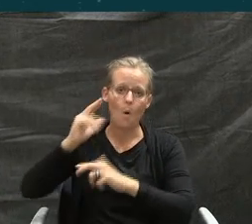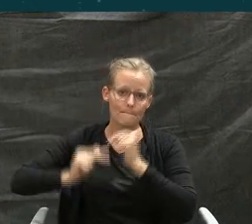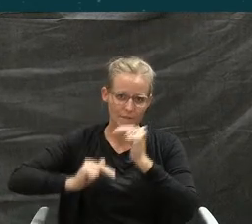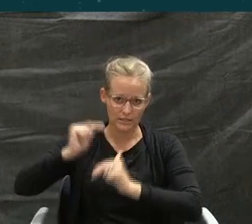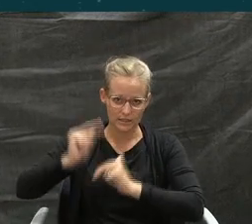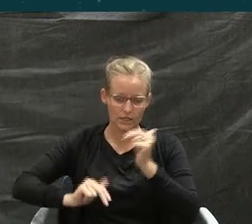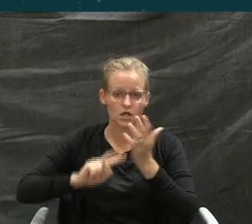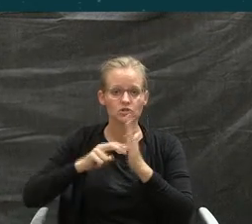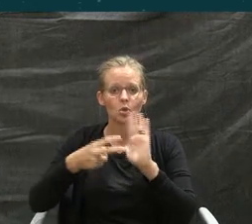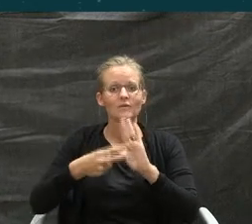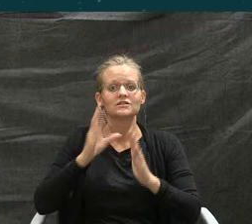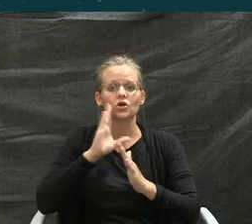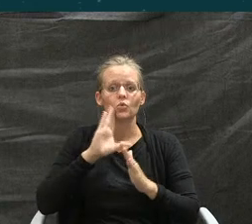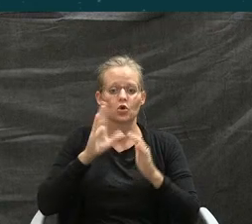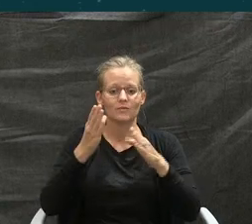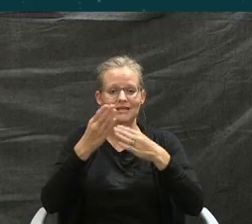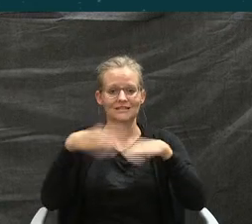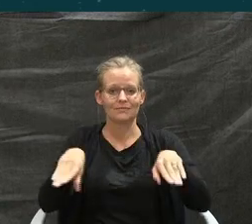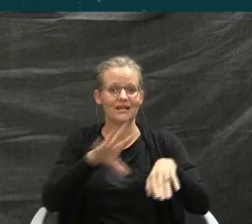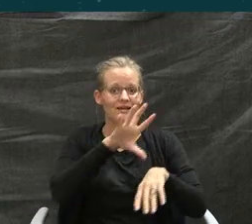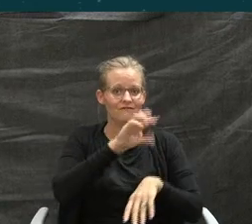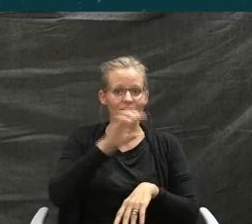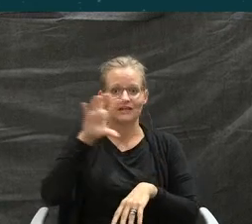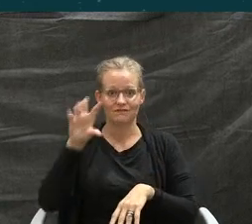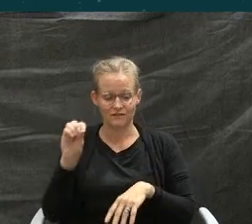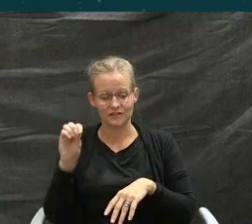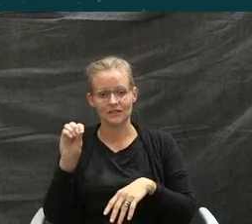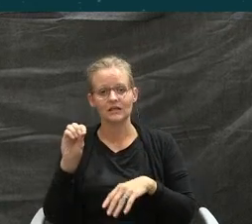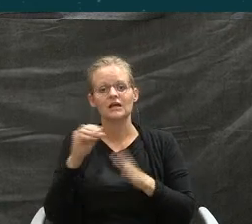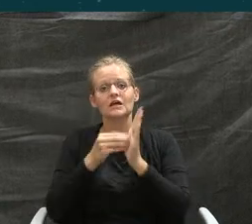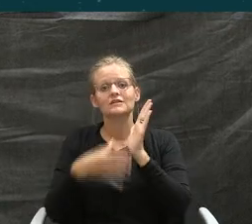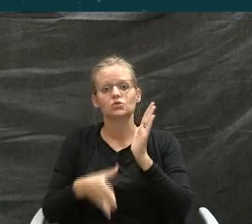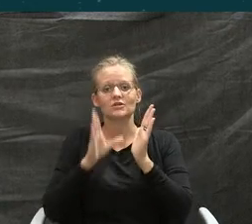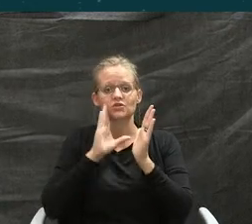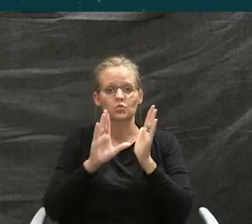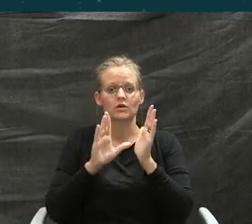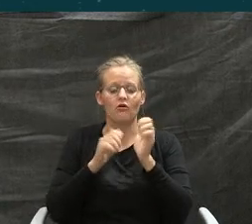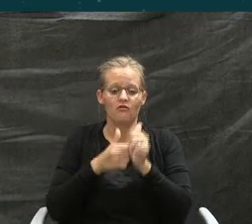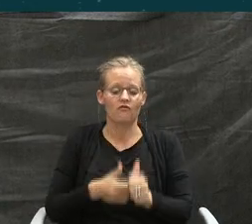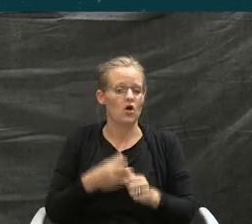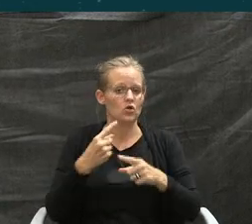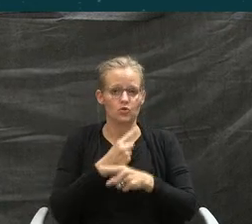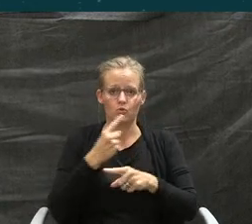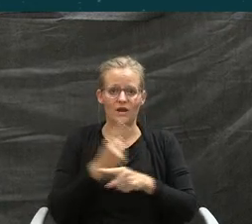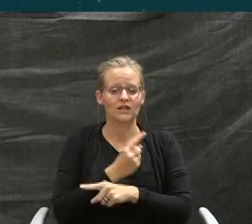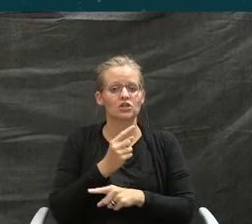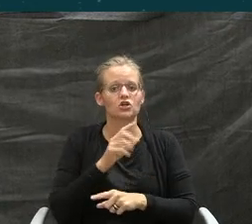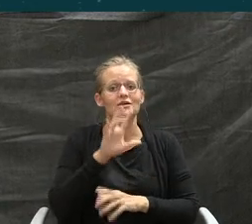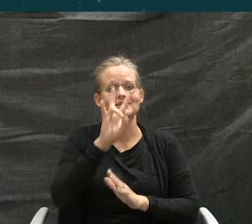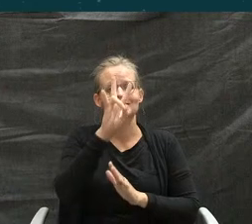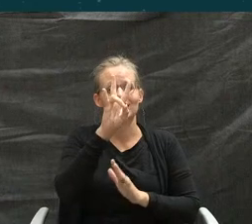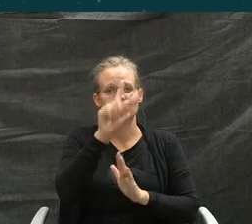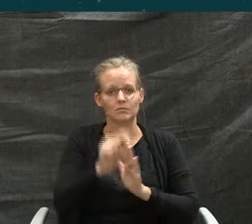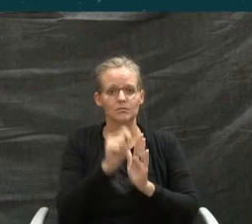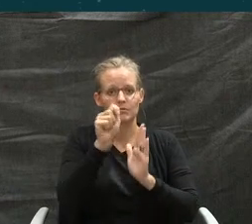classes essentially will be split 5050 and students will follow the regular Seven period schedule during that day with a